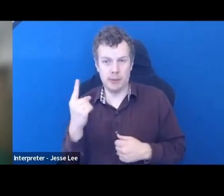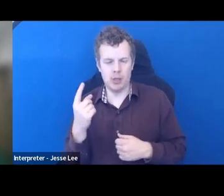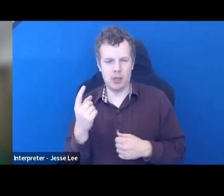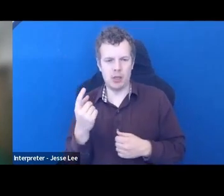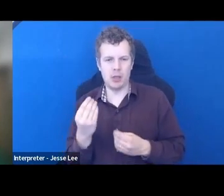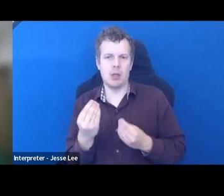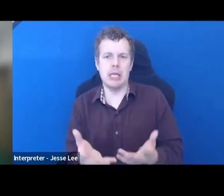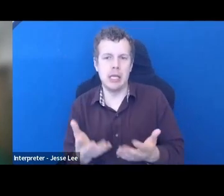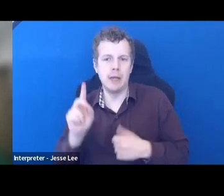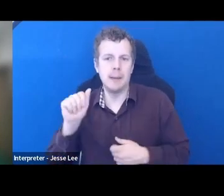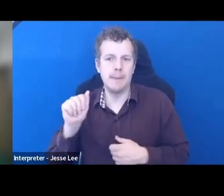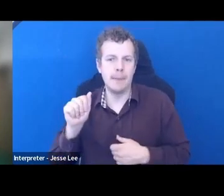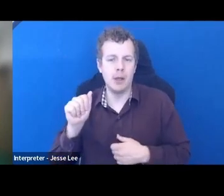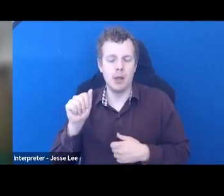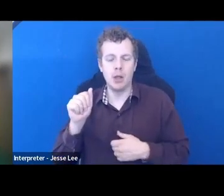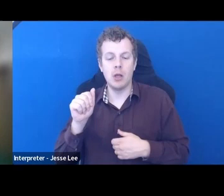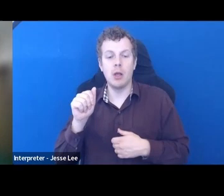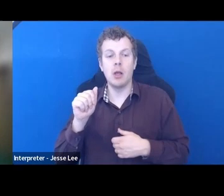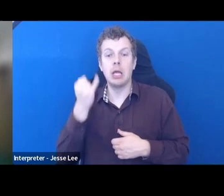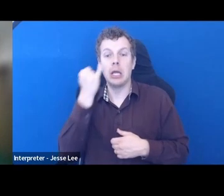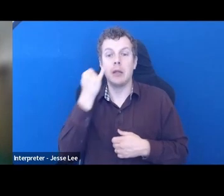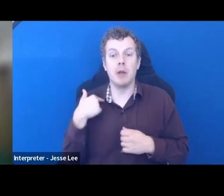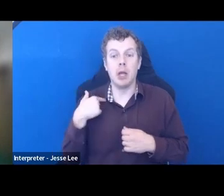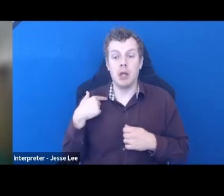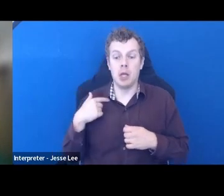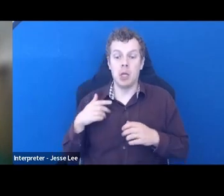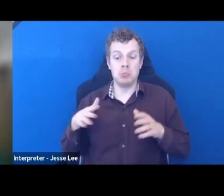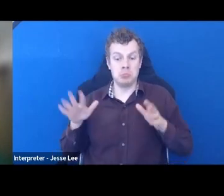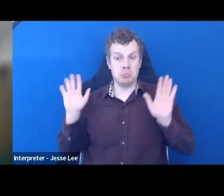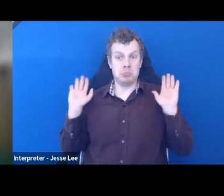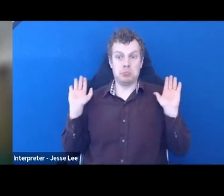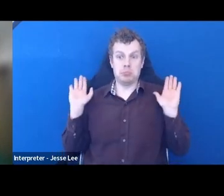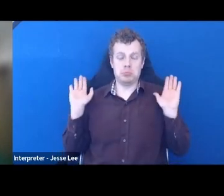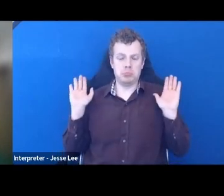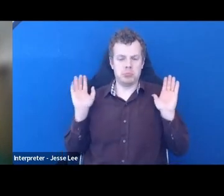Whereas they perceived not doing anything would continue to keep them as normal.